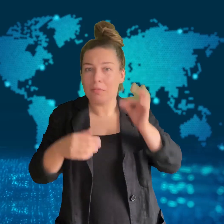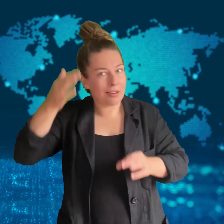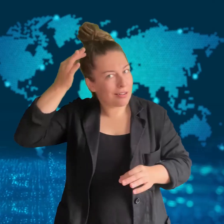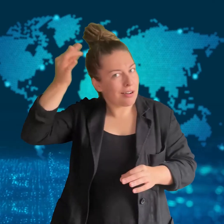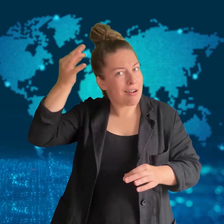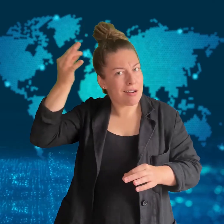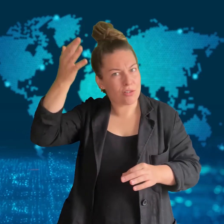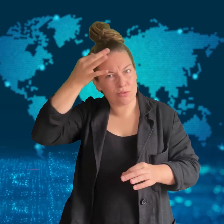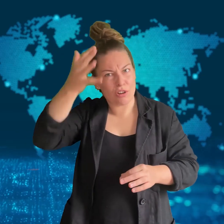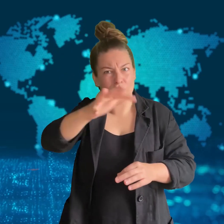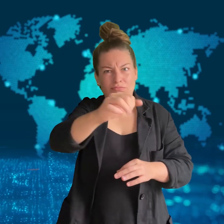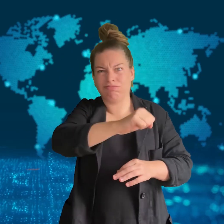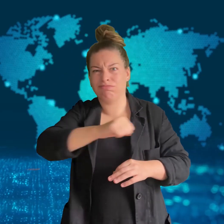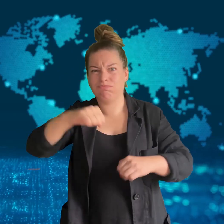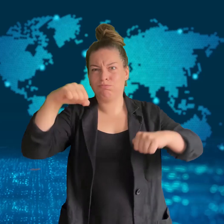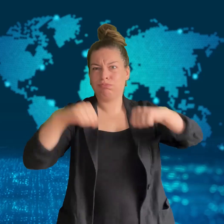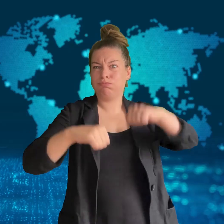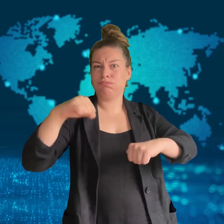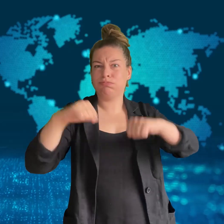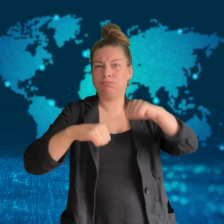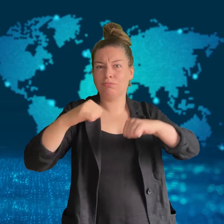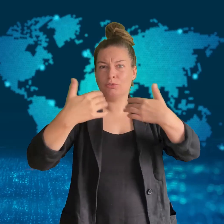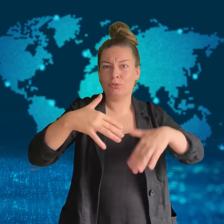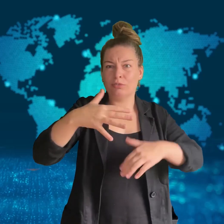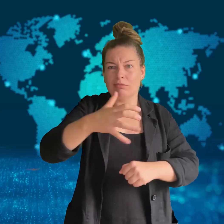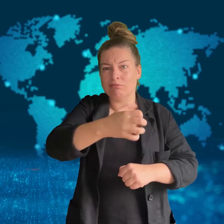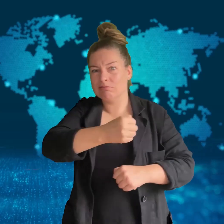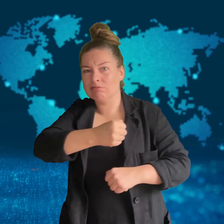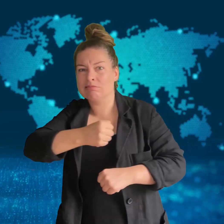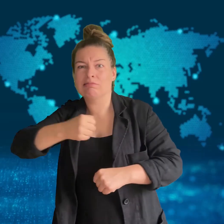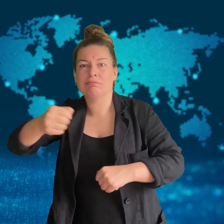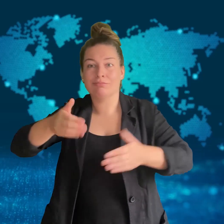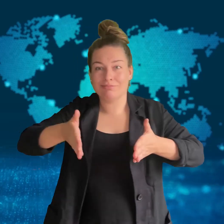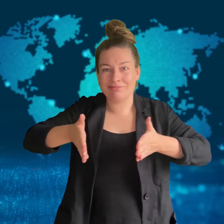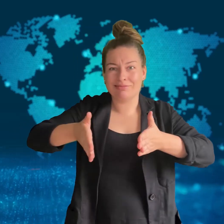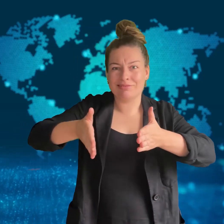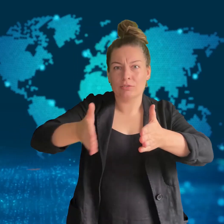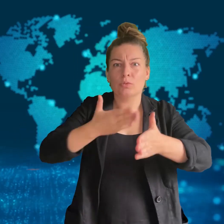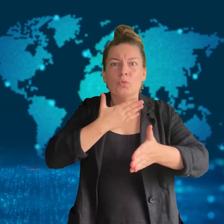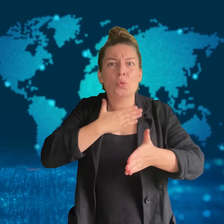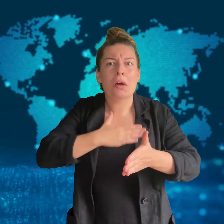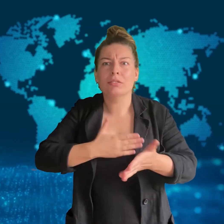and tried to strangle her.